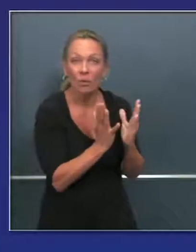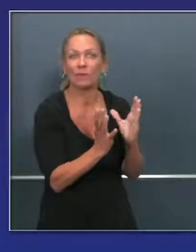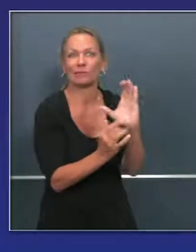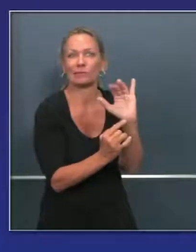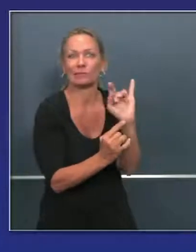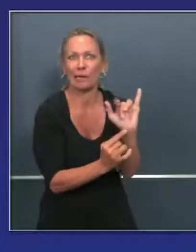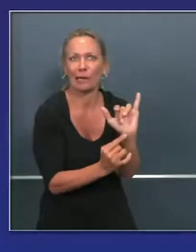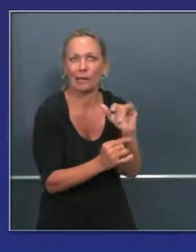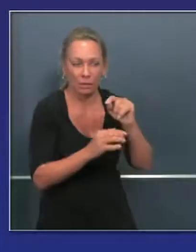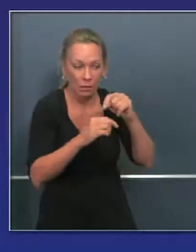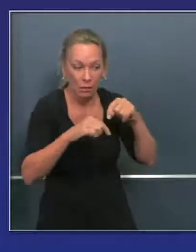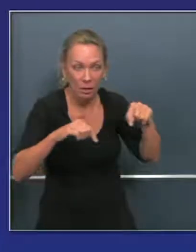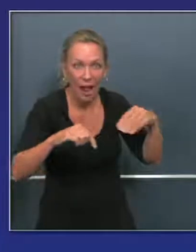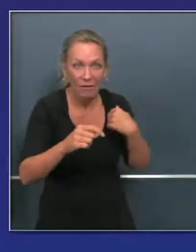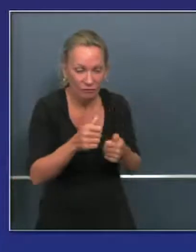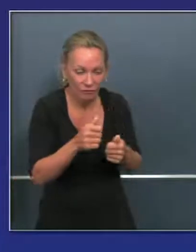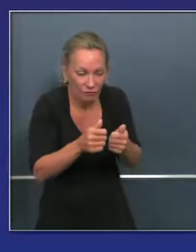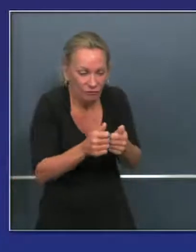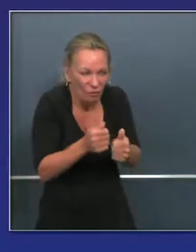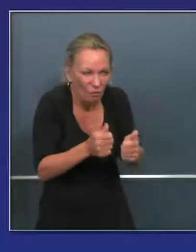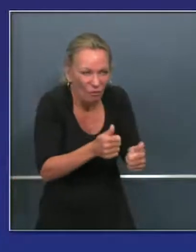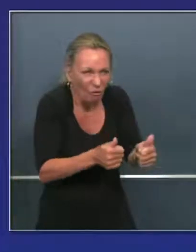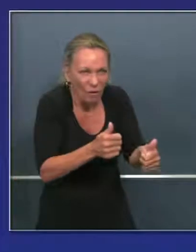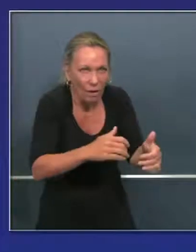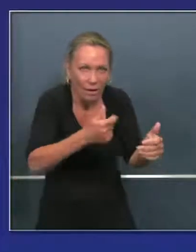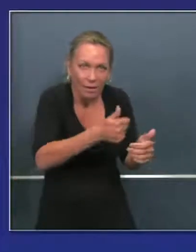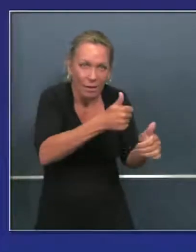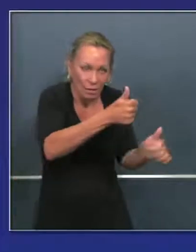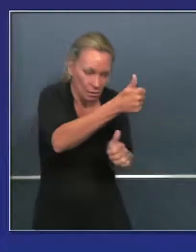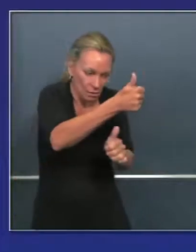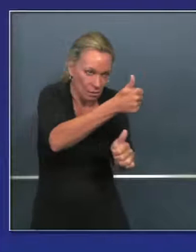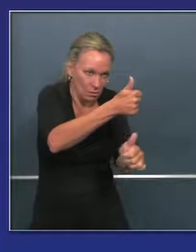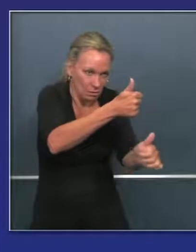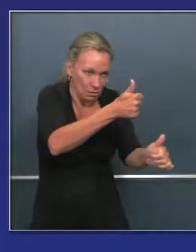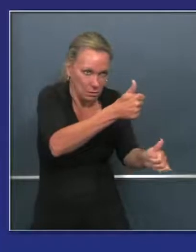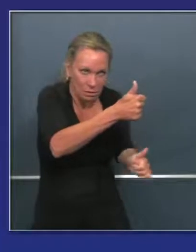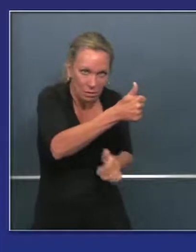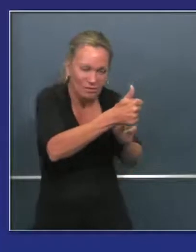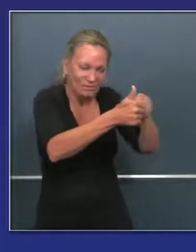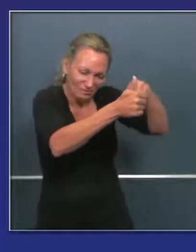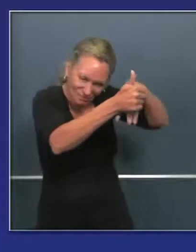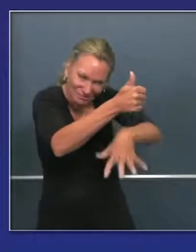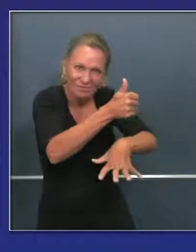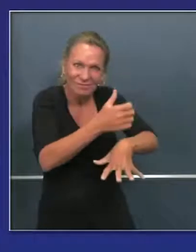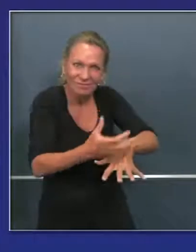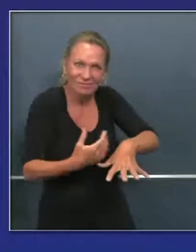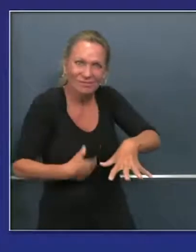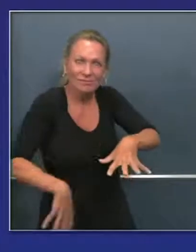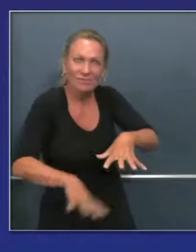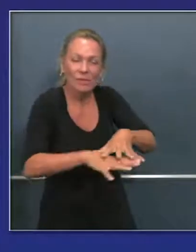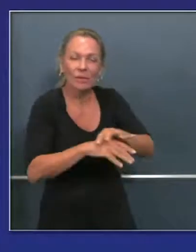put out over 30 sectoral guidelines in the state of California that lay out how to safely reopen